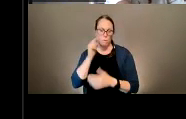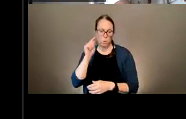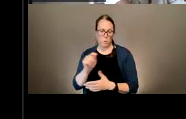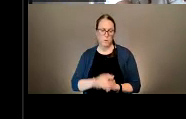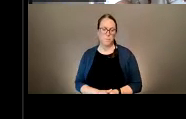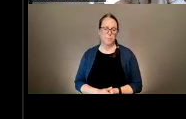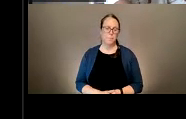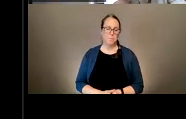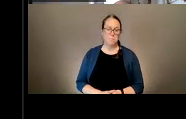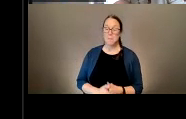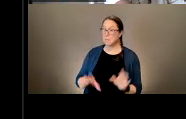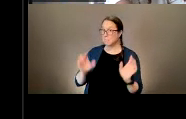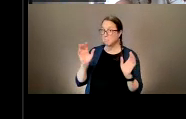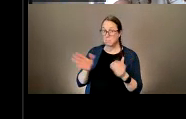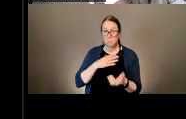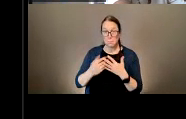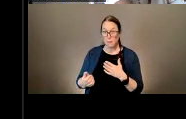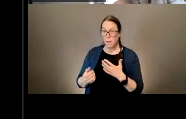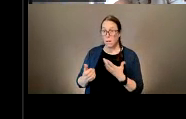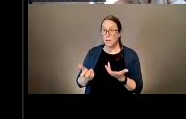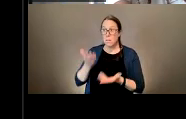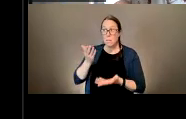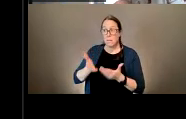to even evaluate them on a few different platforms.